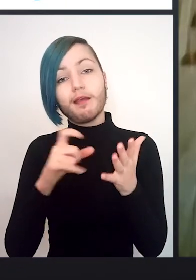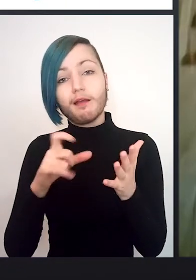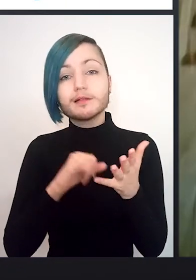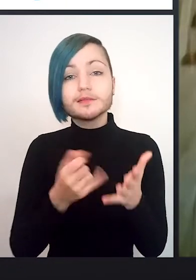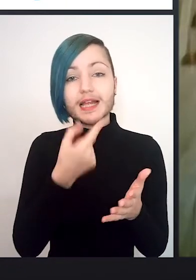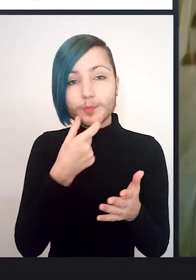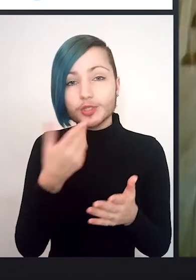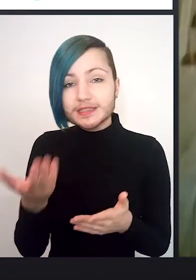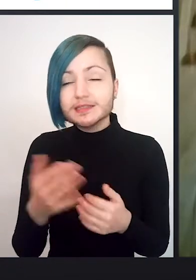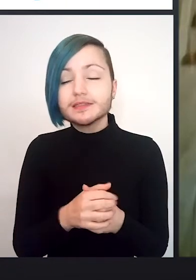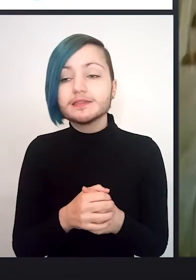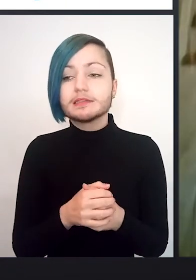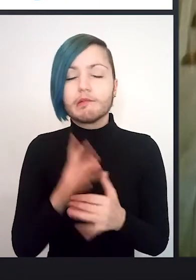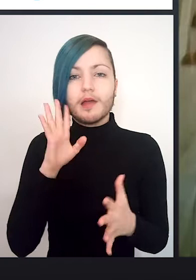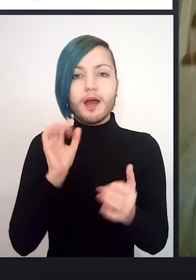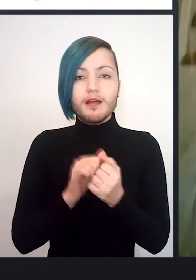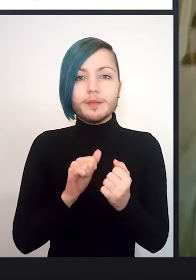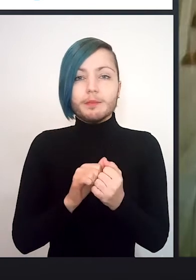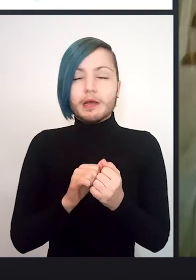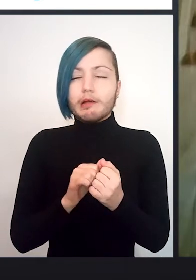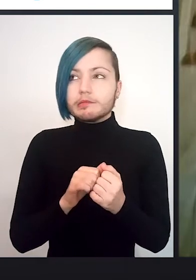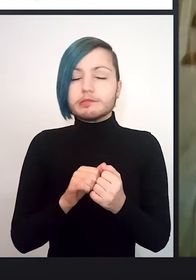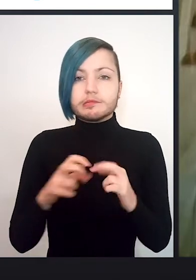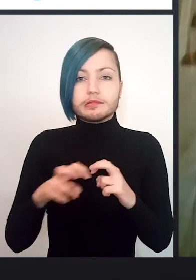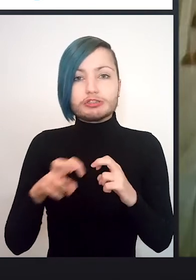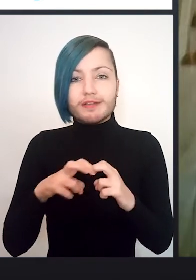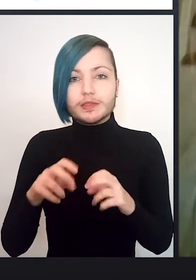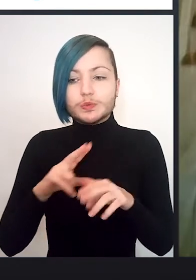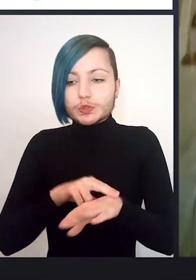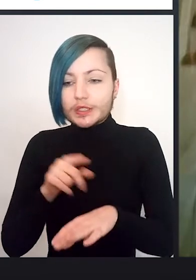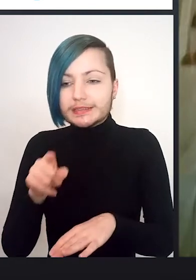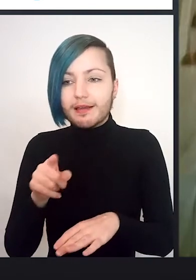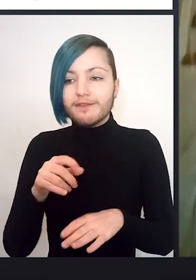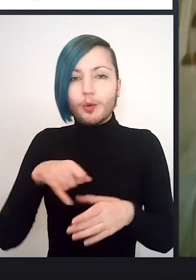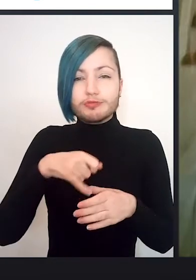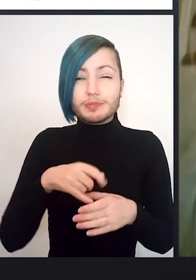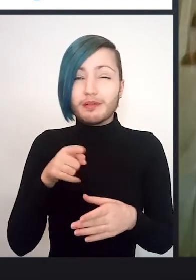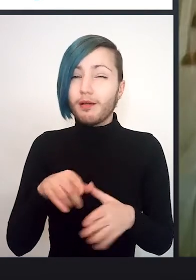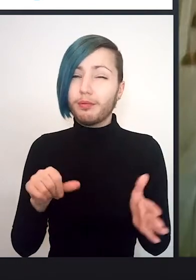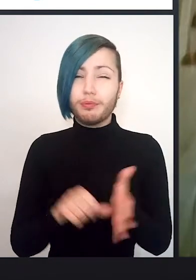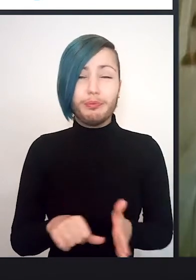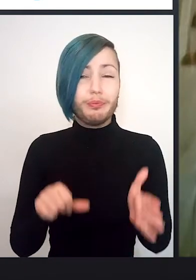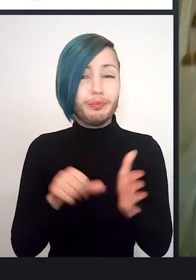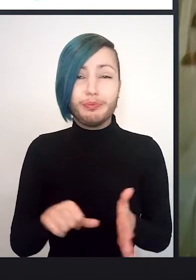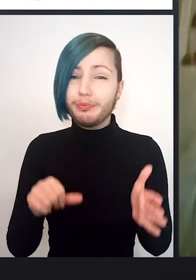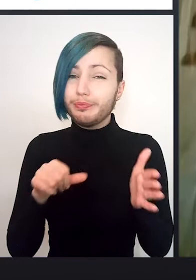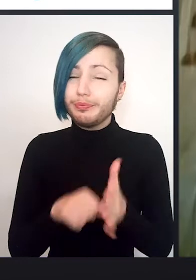I remember going out to the doctors to get this prescription and it being one of the hardest things I've ever done,